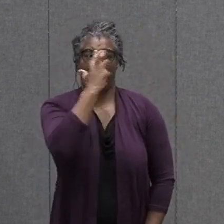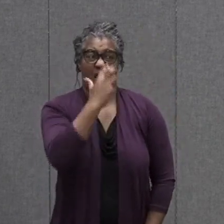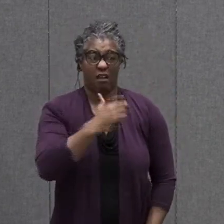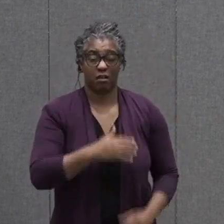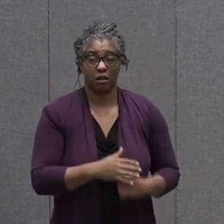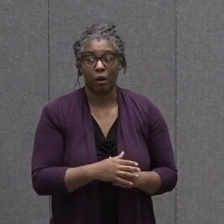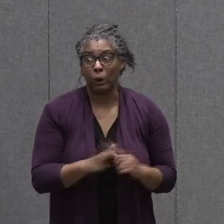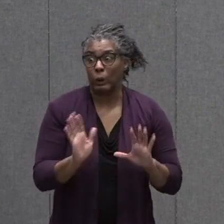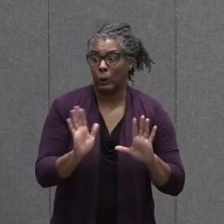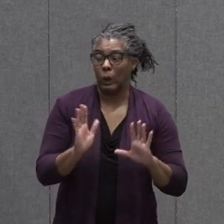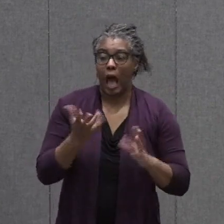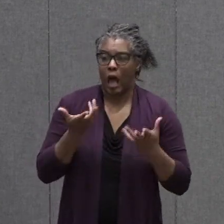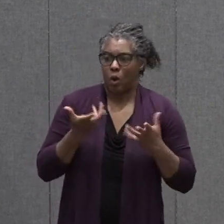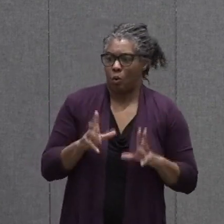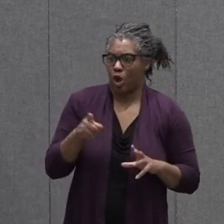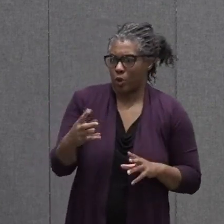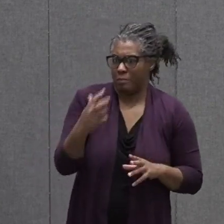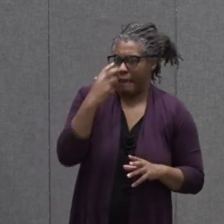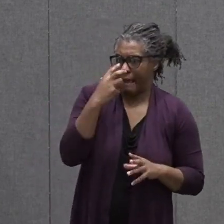and he kept walking.